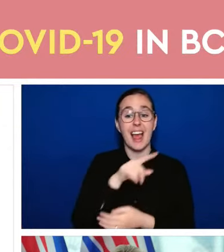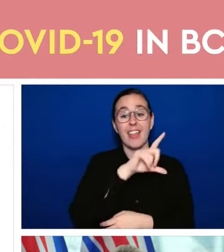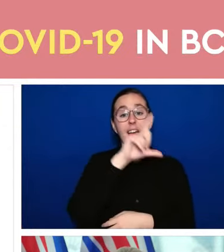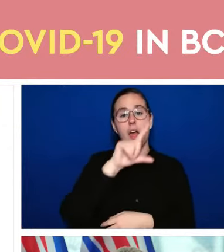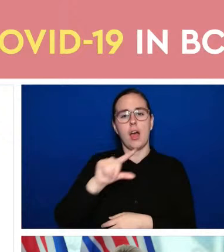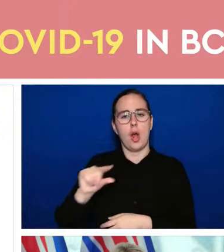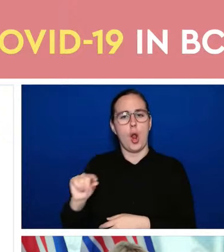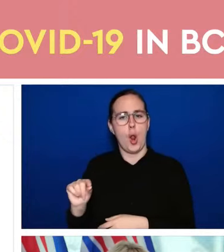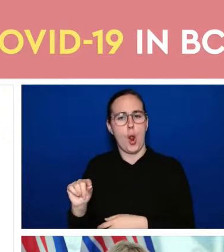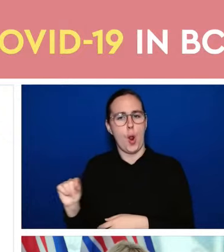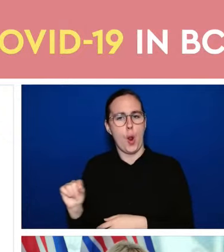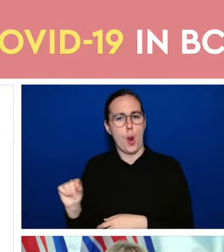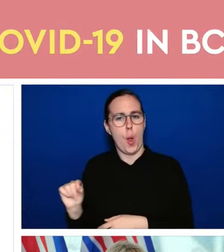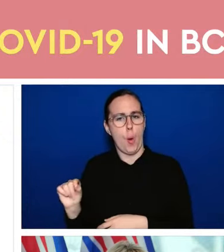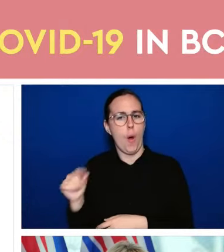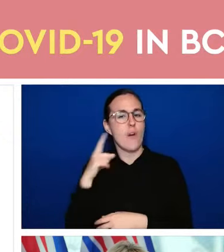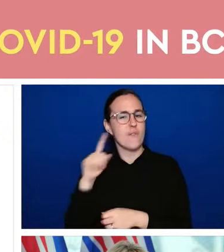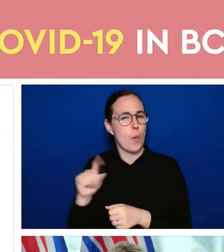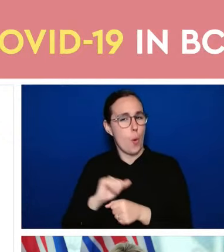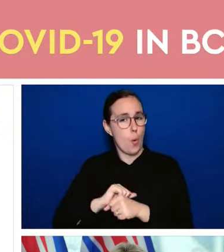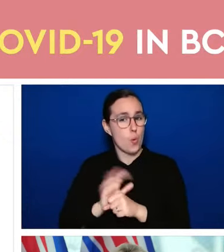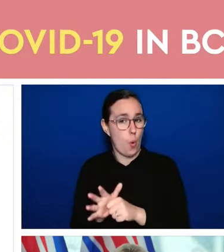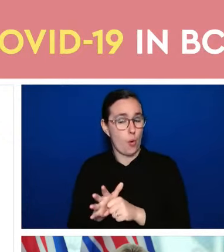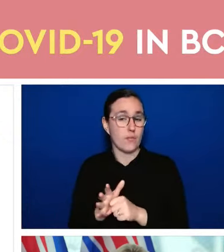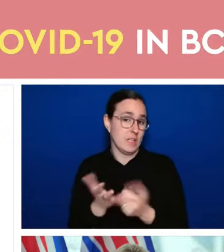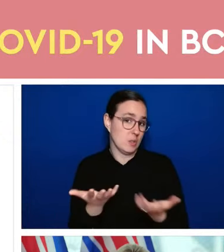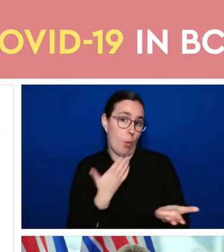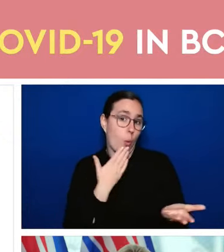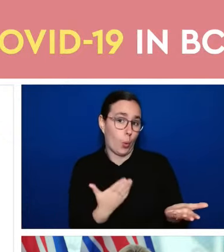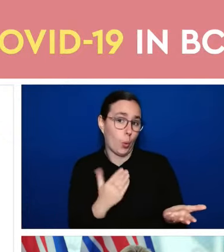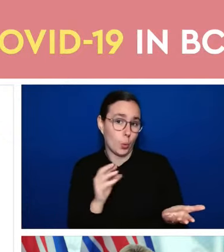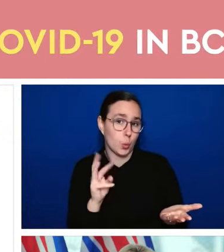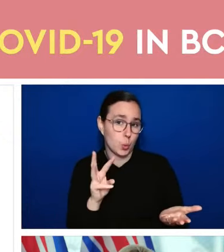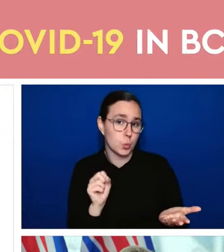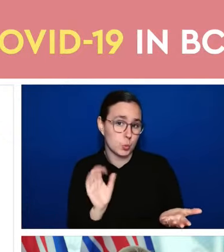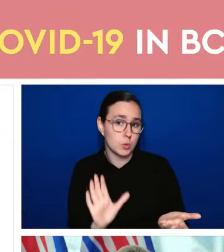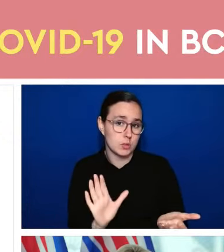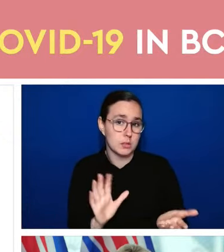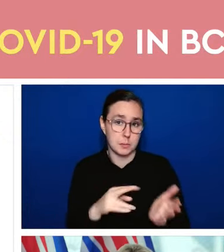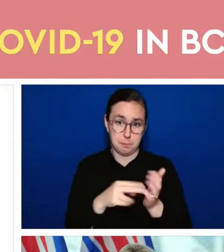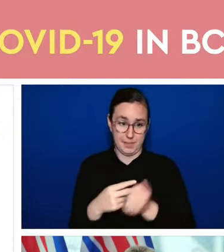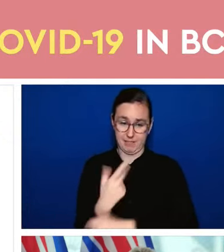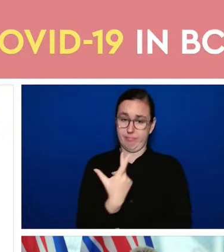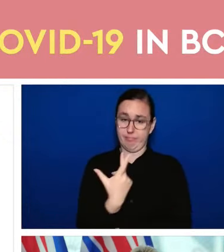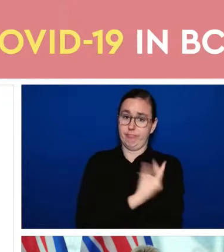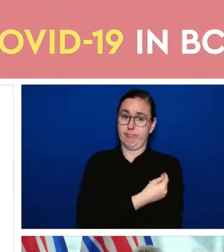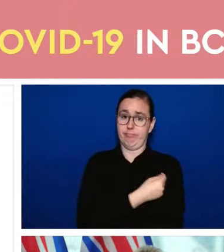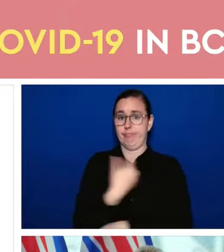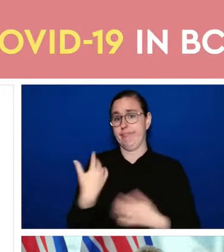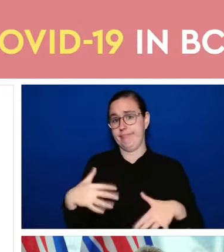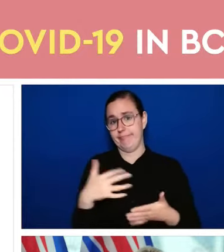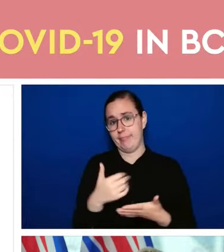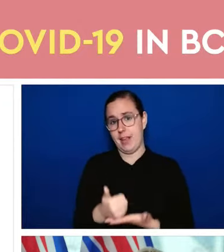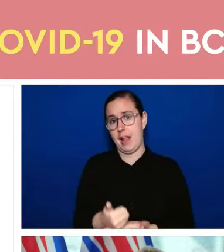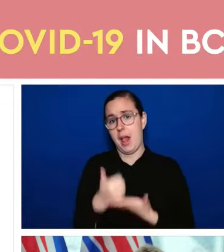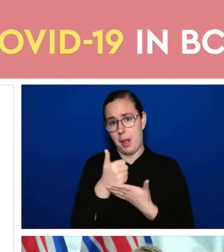good news. That tells us the impact of things like our immunisation programme. I'm just going to unpack a little bit of